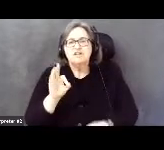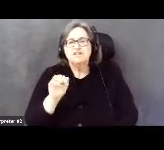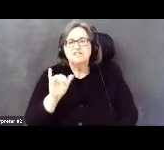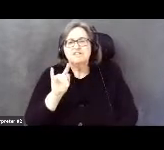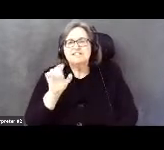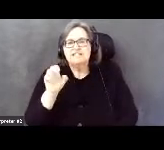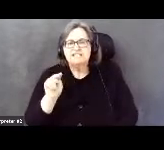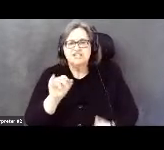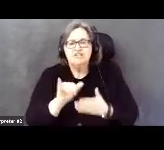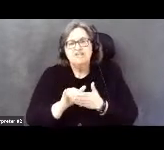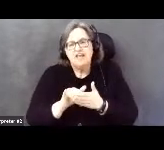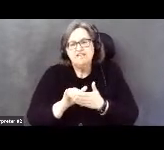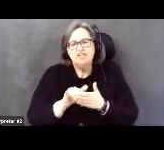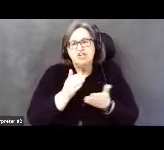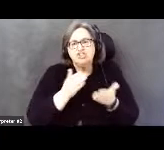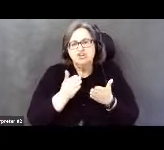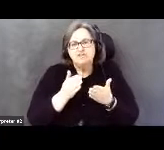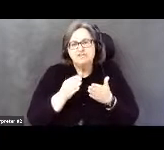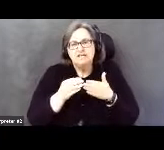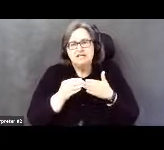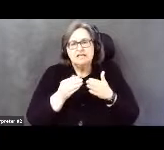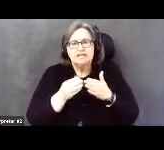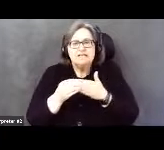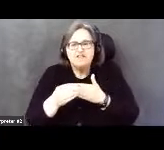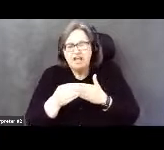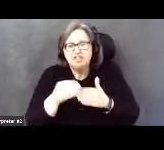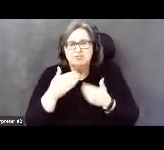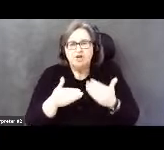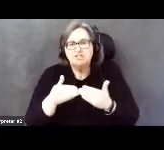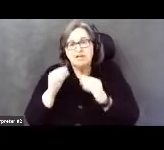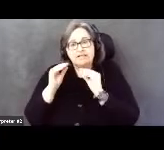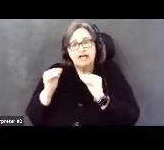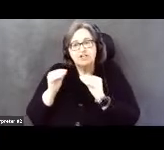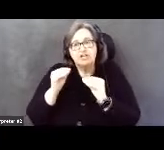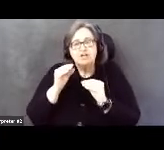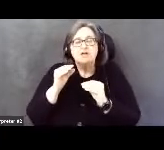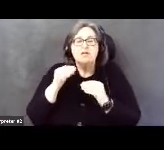process. It is also to educate the patient and the family and it is also to promote collaboration